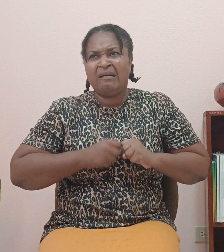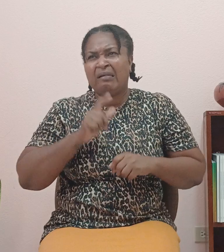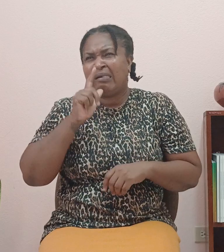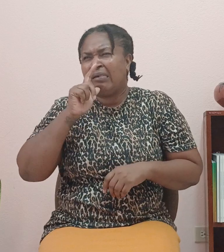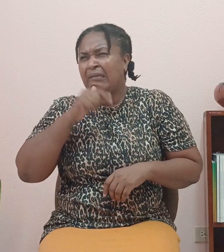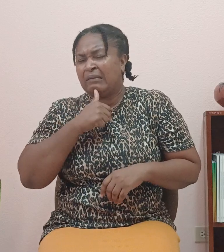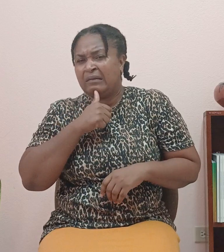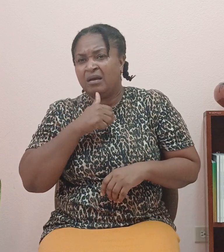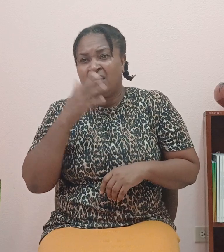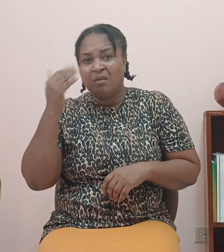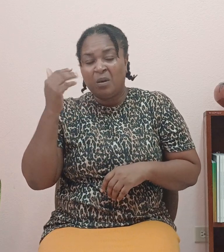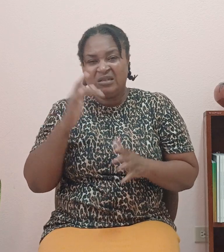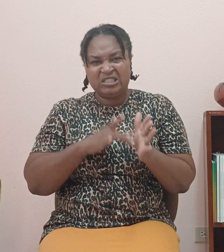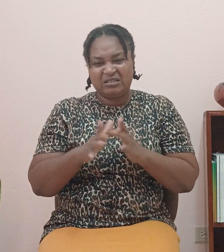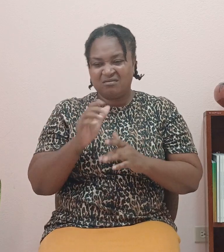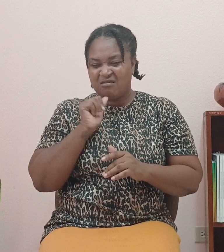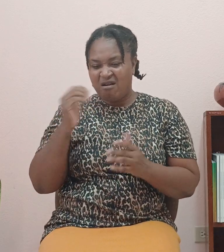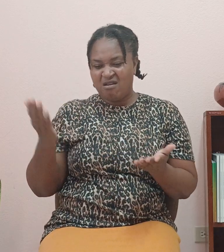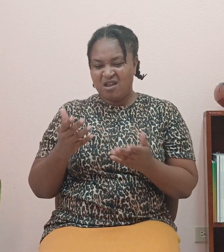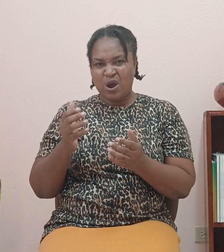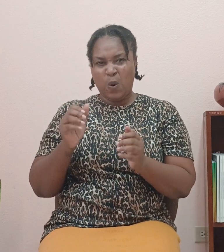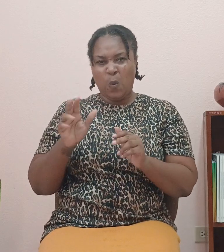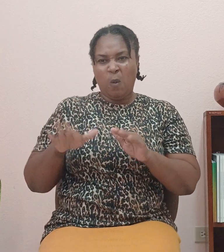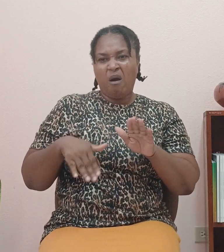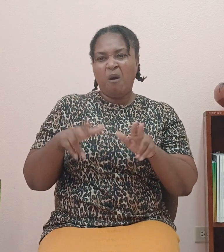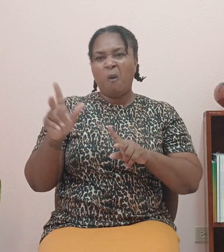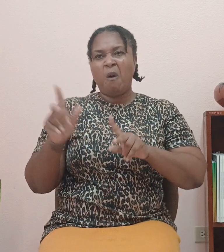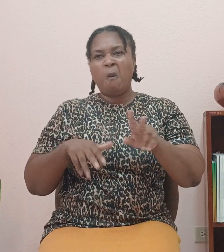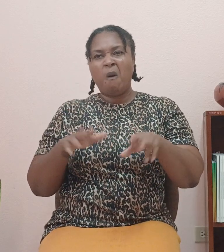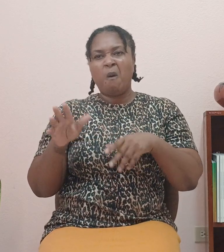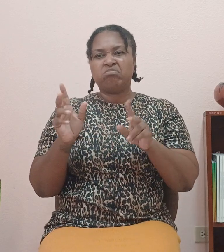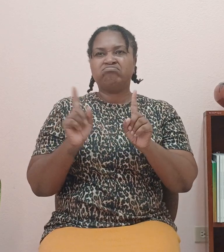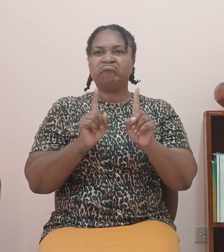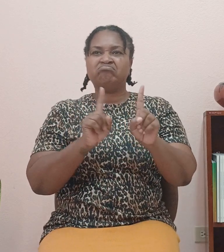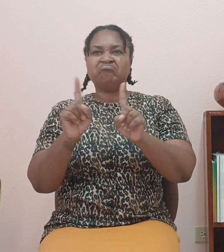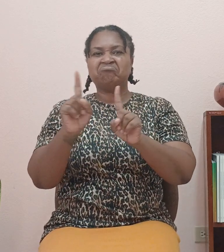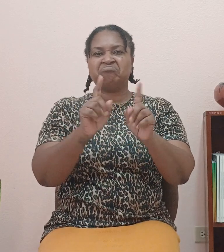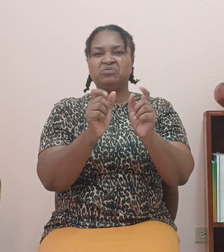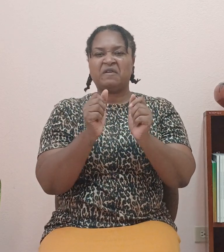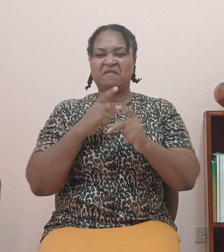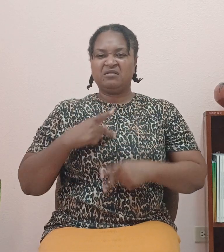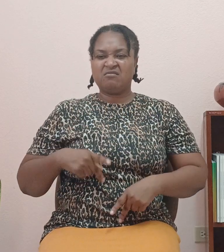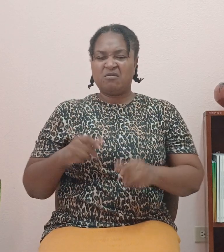physically with us human beings, He did send someone to help us.